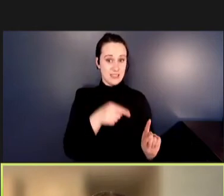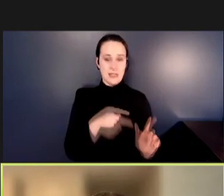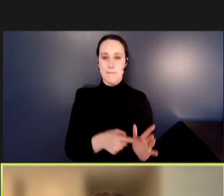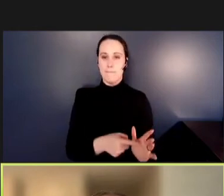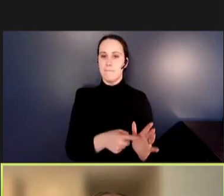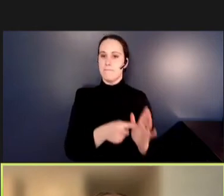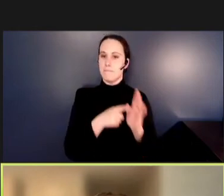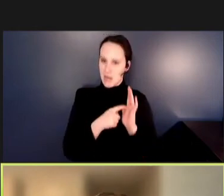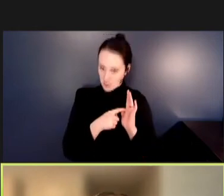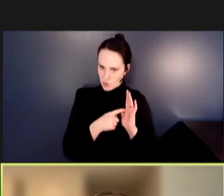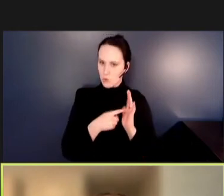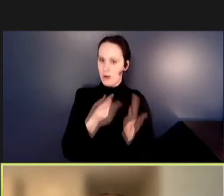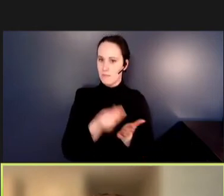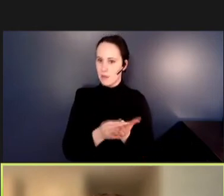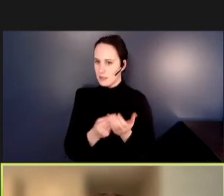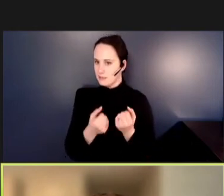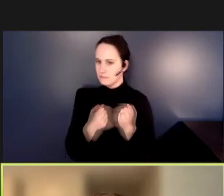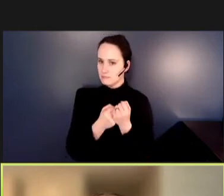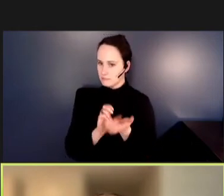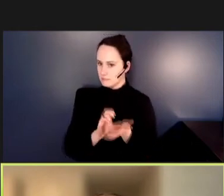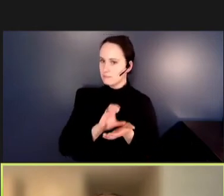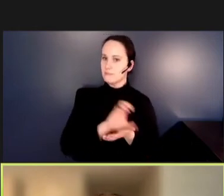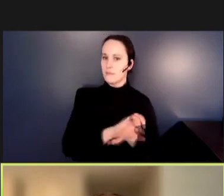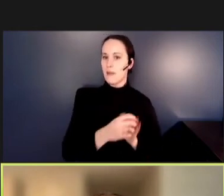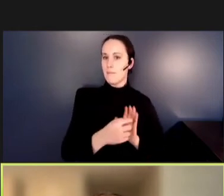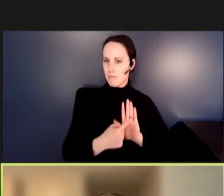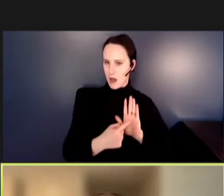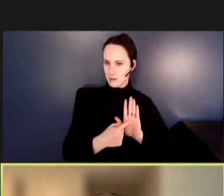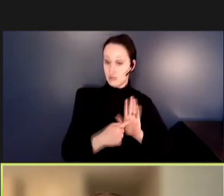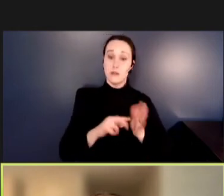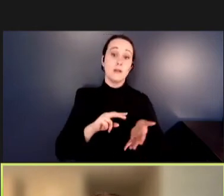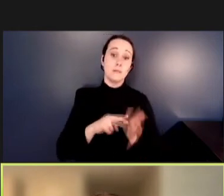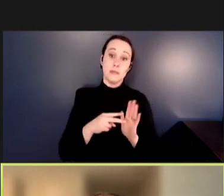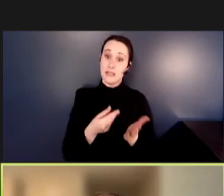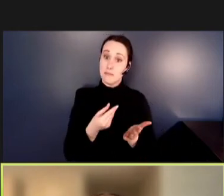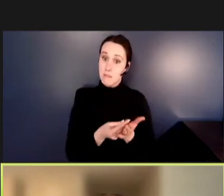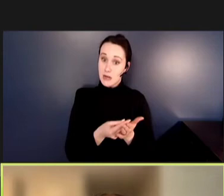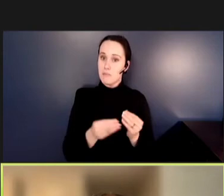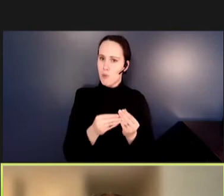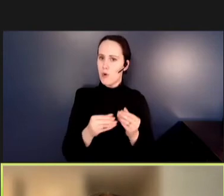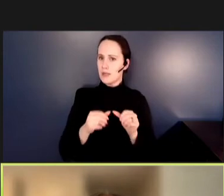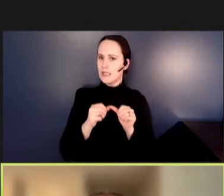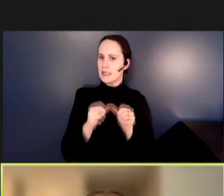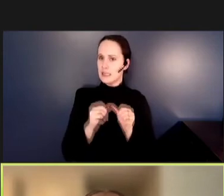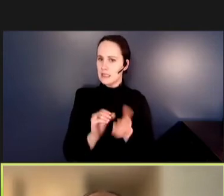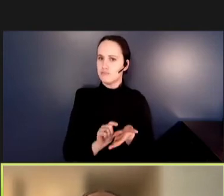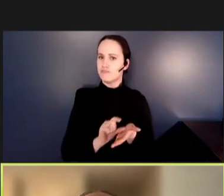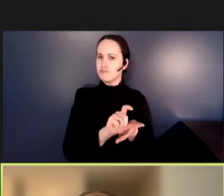and so funding would be consistent and it could be relied on to serve the needs of uninsured adults,